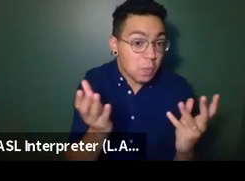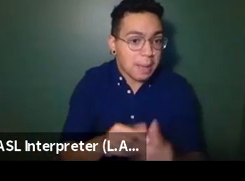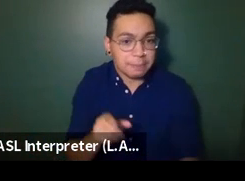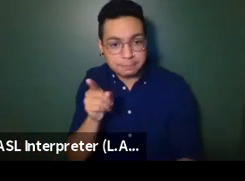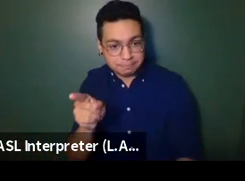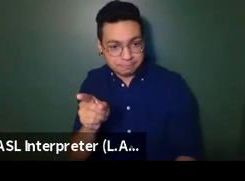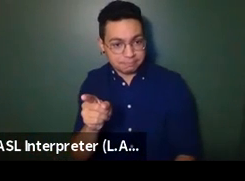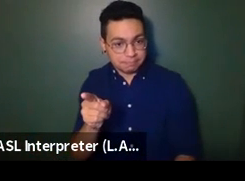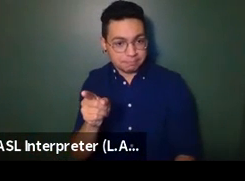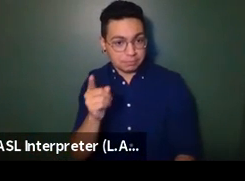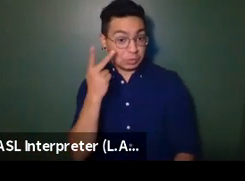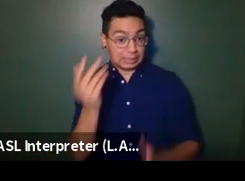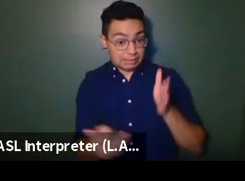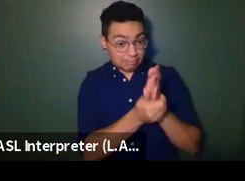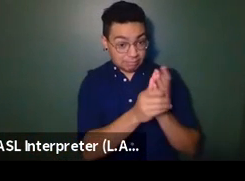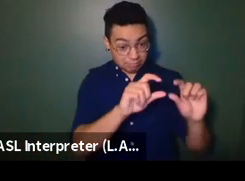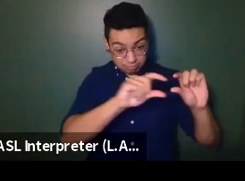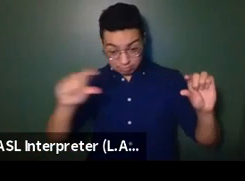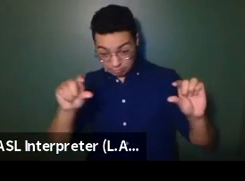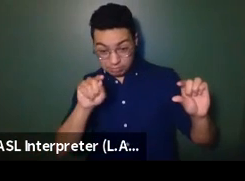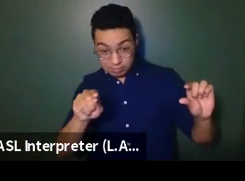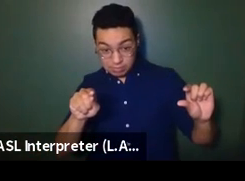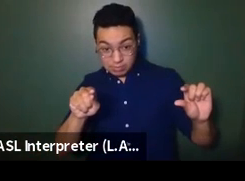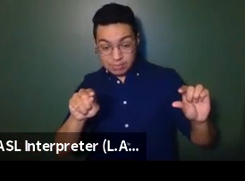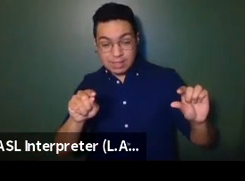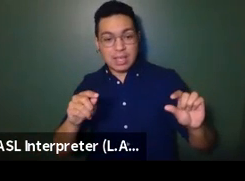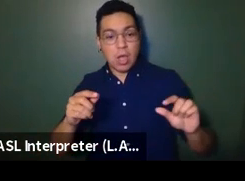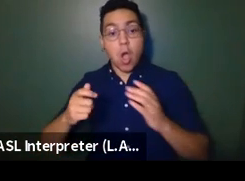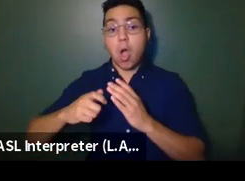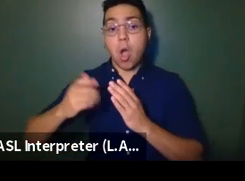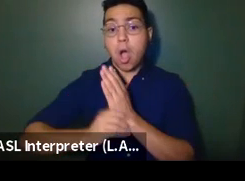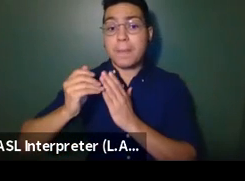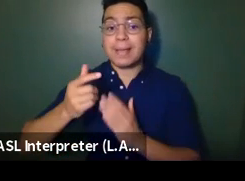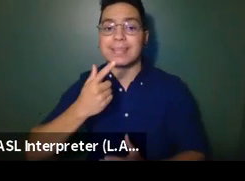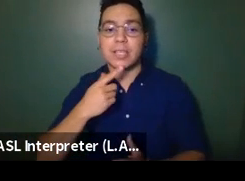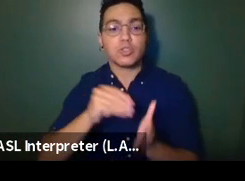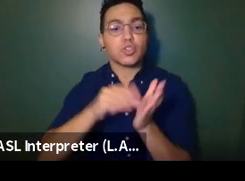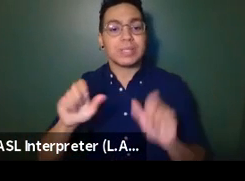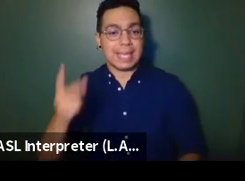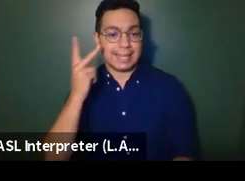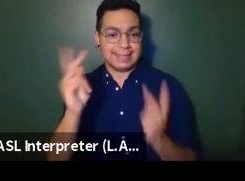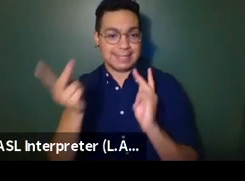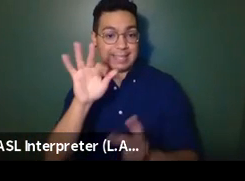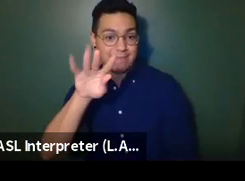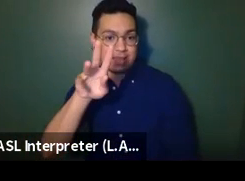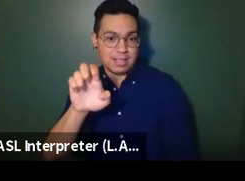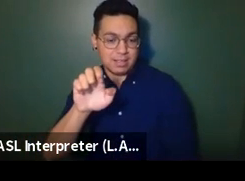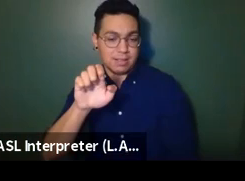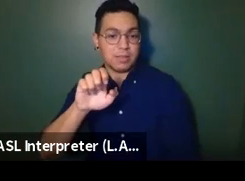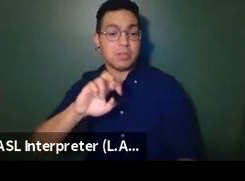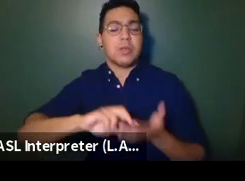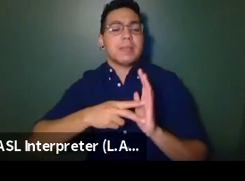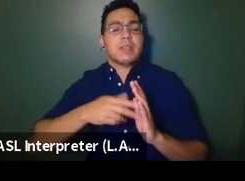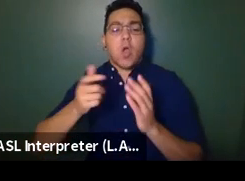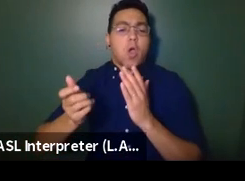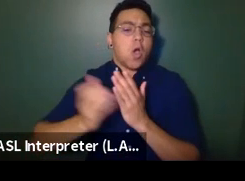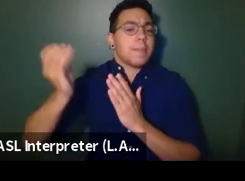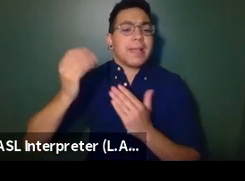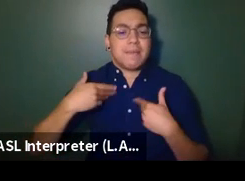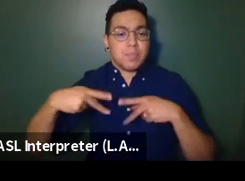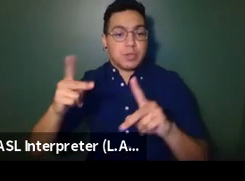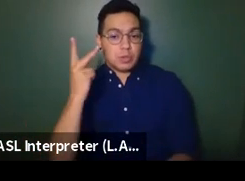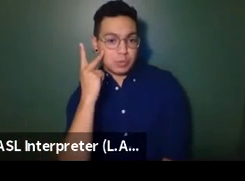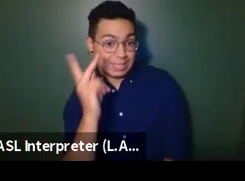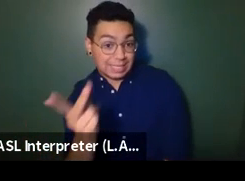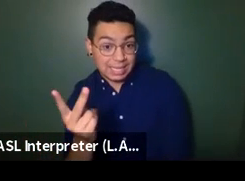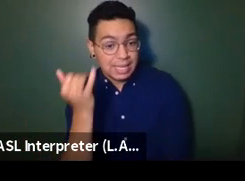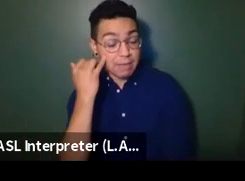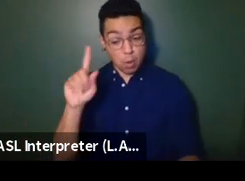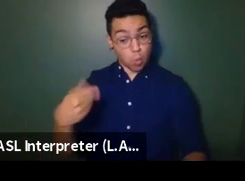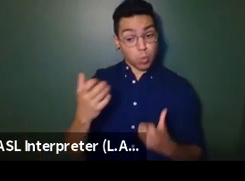Katherine Livick - ESD 112: This defaults to "Students can view file". So that means that all the students in my class will have permission to view this document. If I just want them to read something, this is a great option.